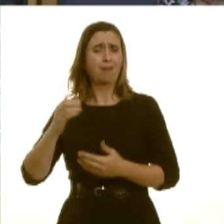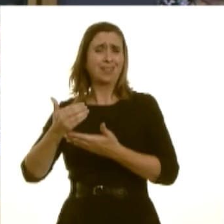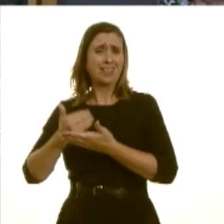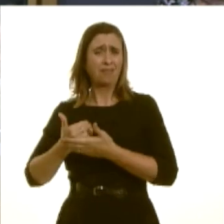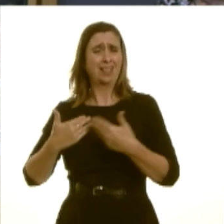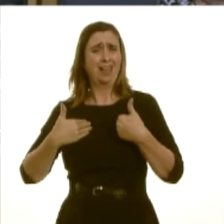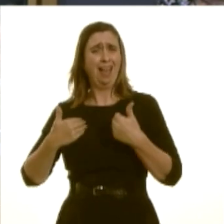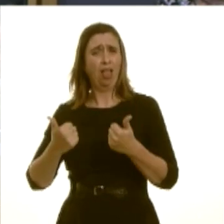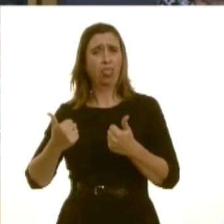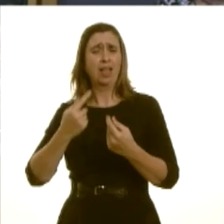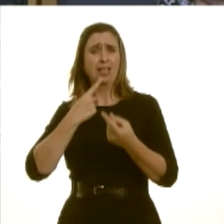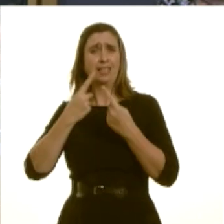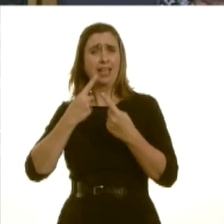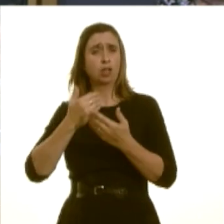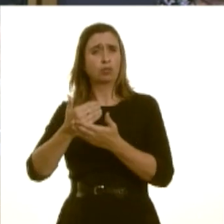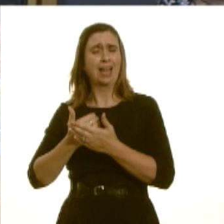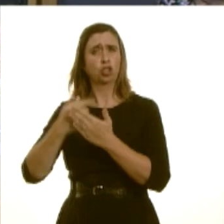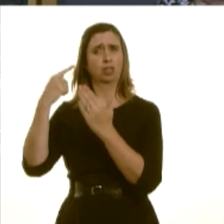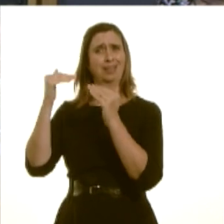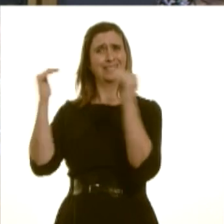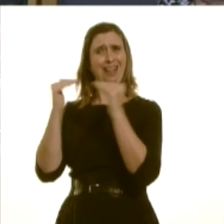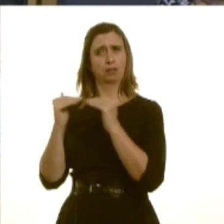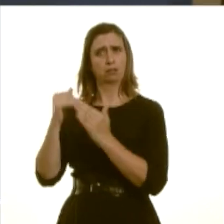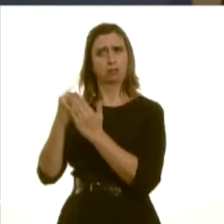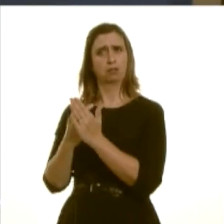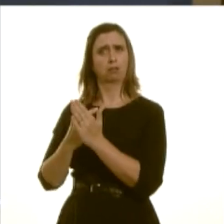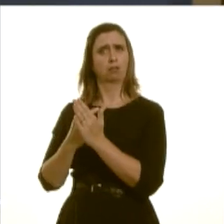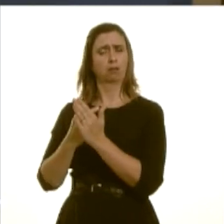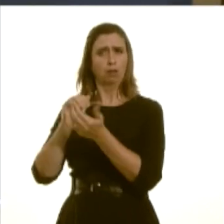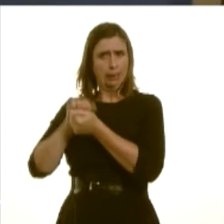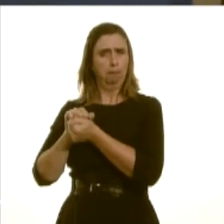social and data protection standards on the altar of free trade. Nevertheless, in its